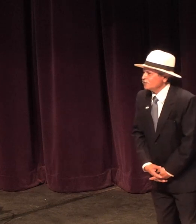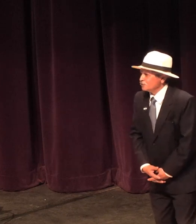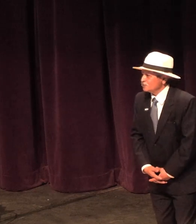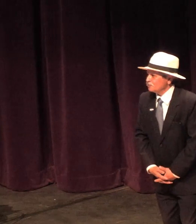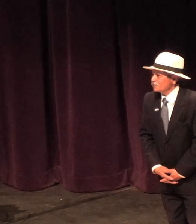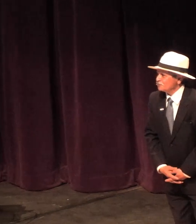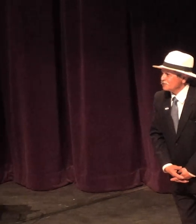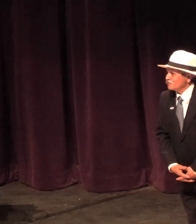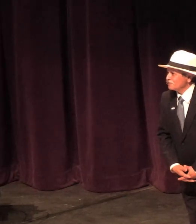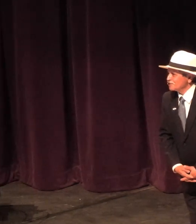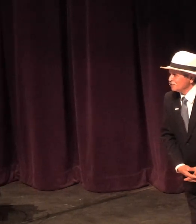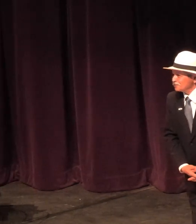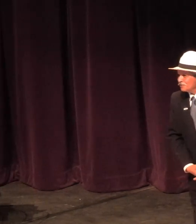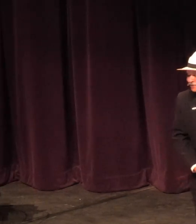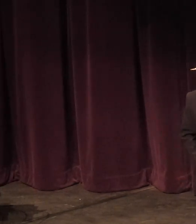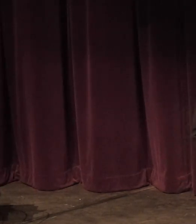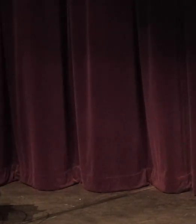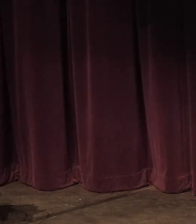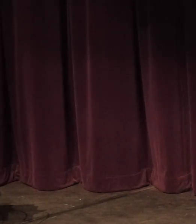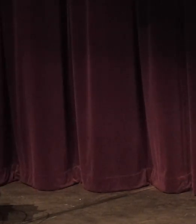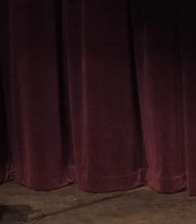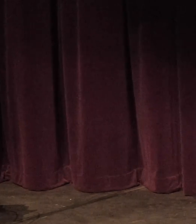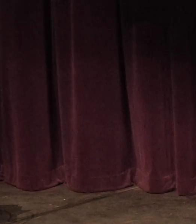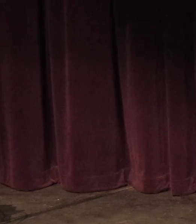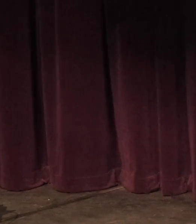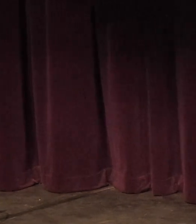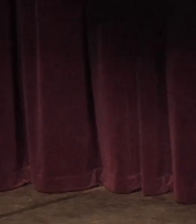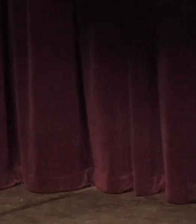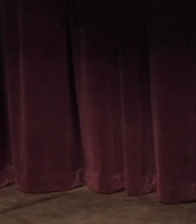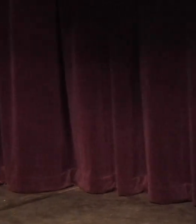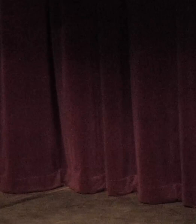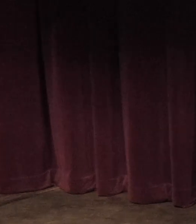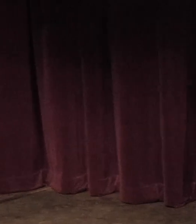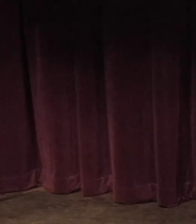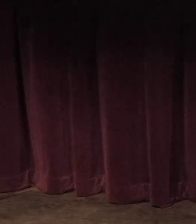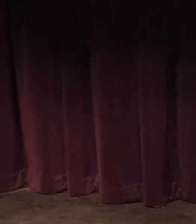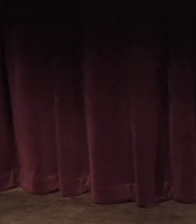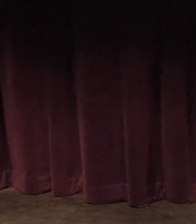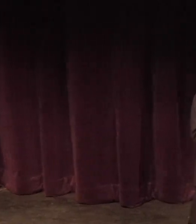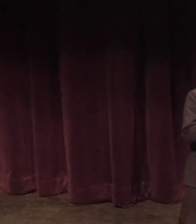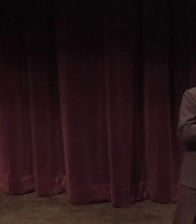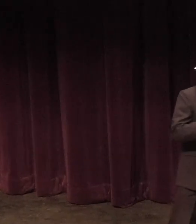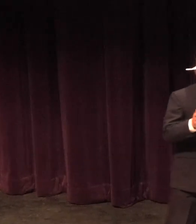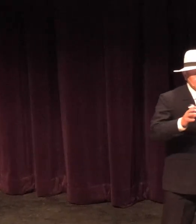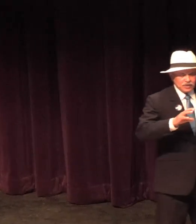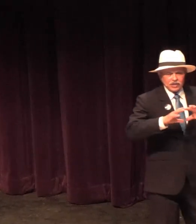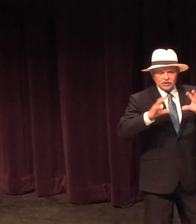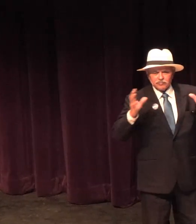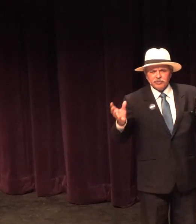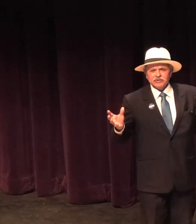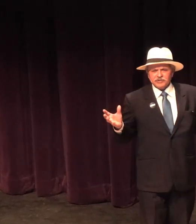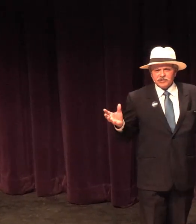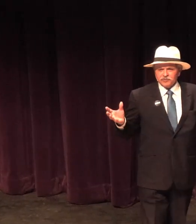So Trustee Miller, you kind of stole some of my thunder in terms of some of the